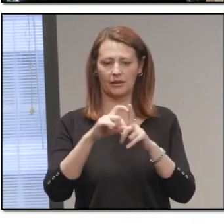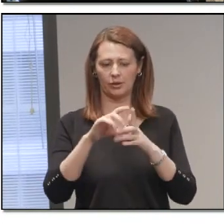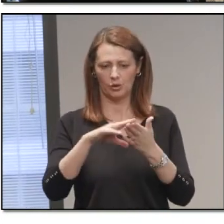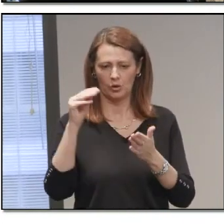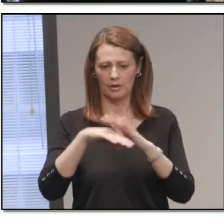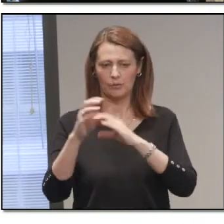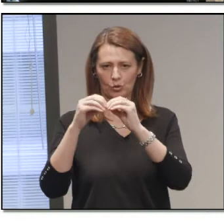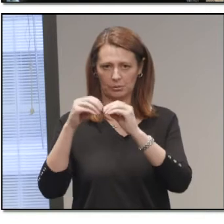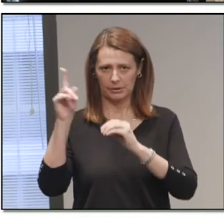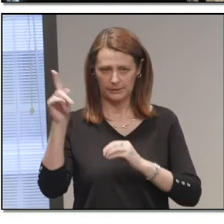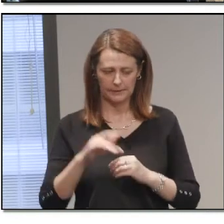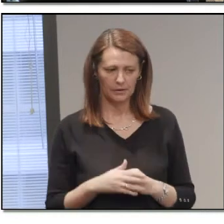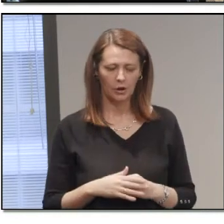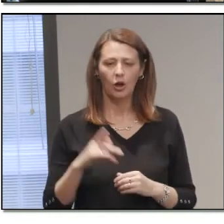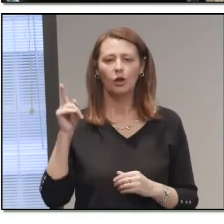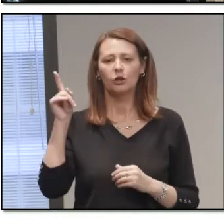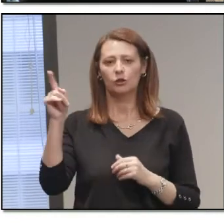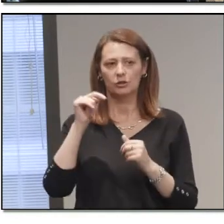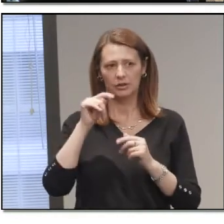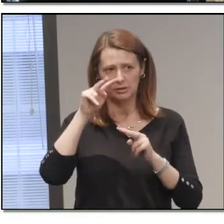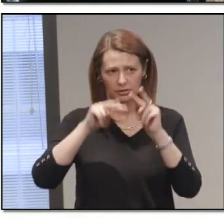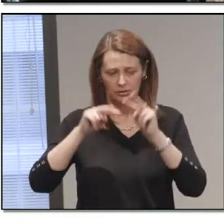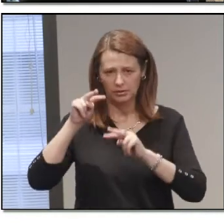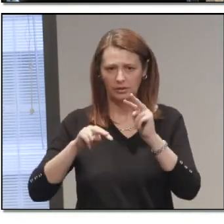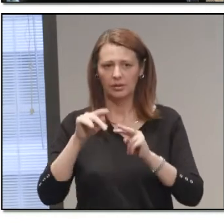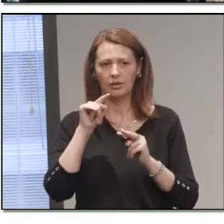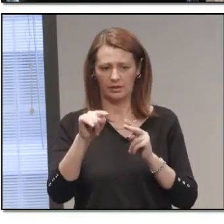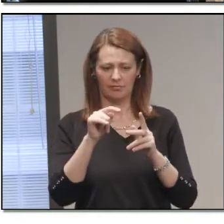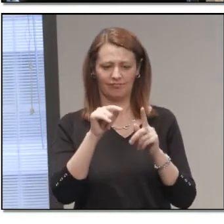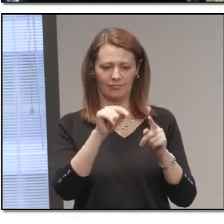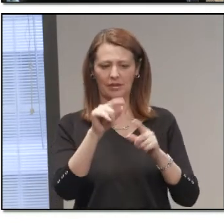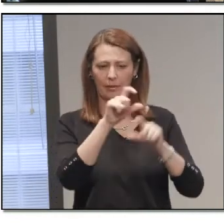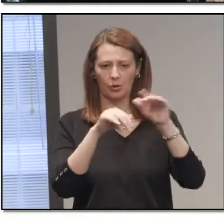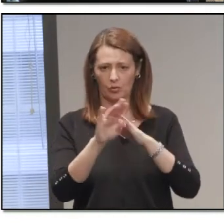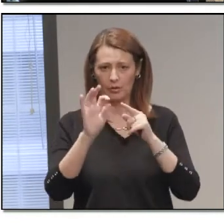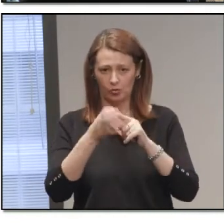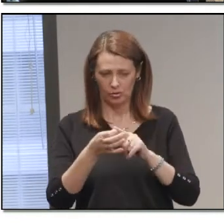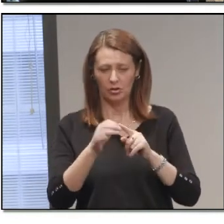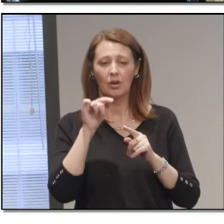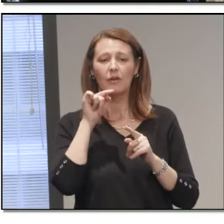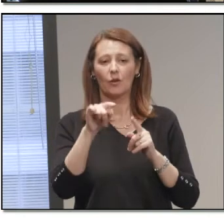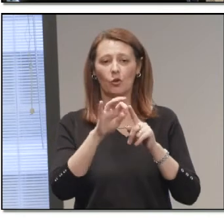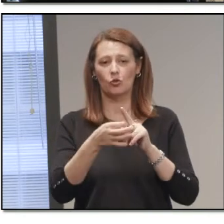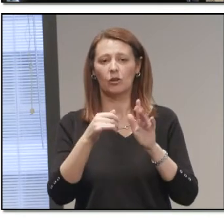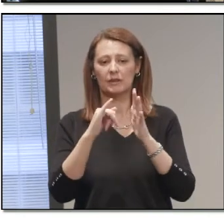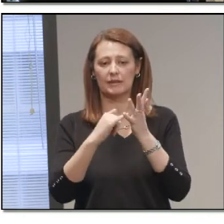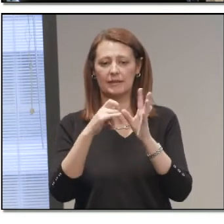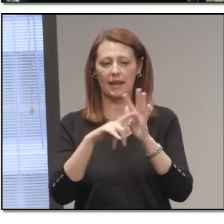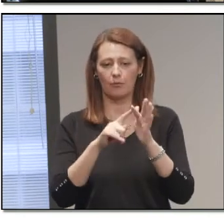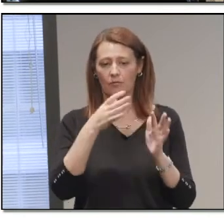Brisbane, where she measured bisphenol a in urine, on pulled urine samples from kids at different ages.